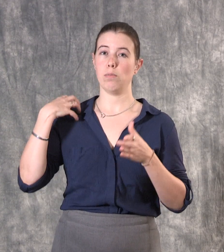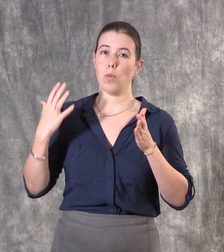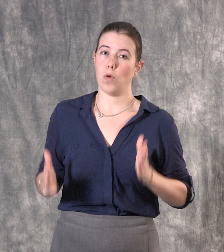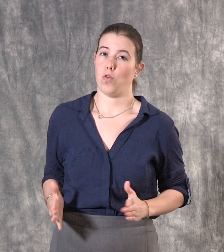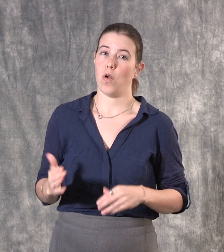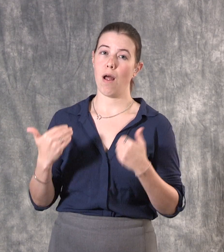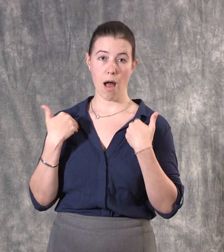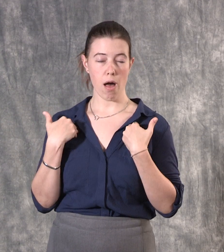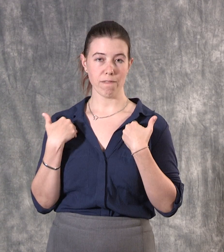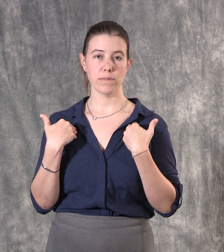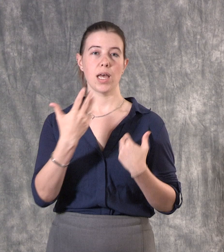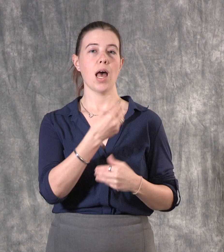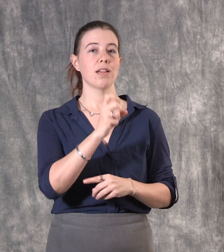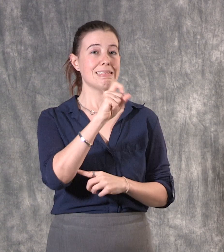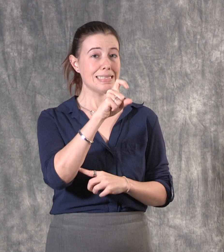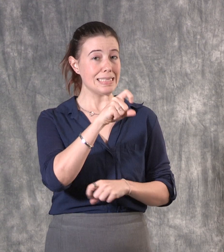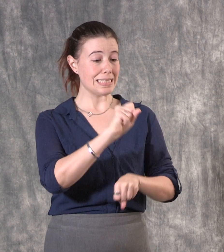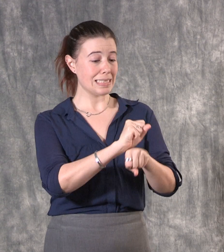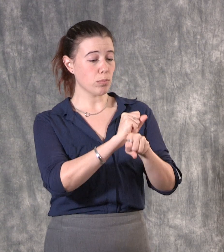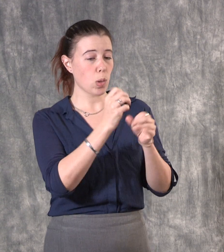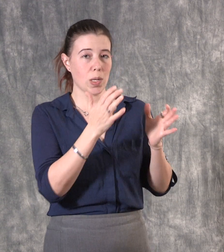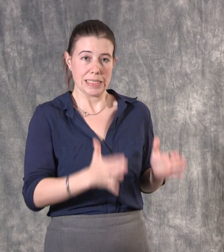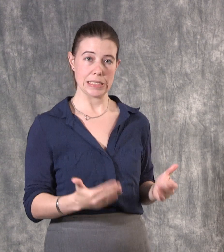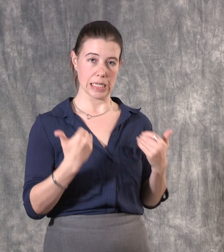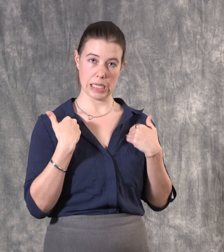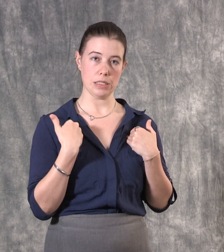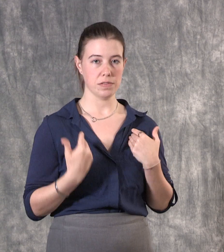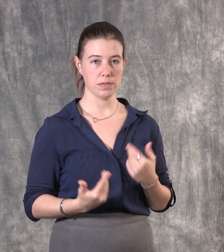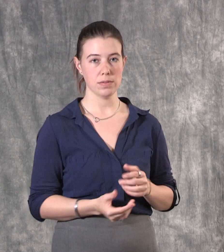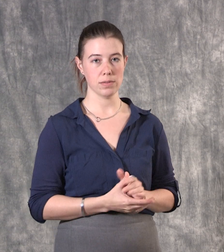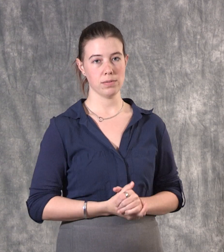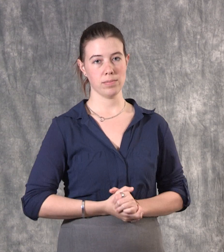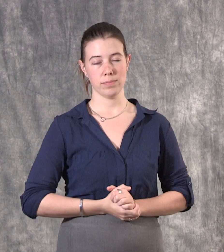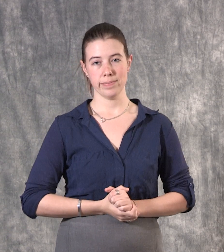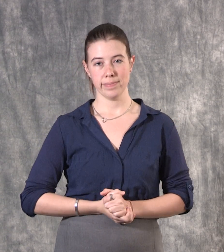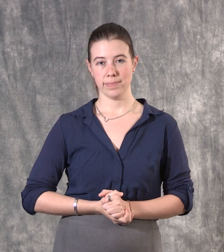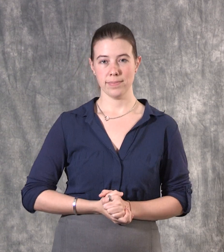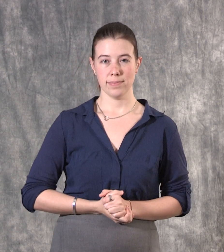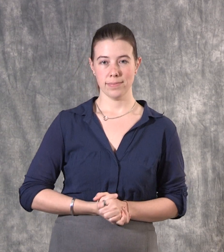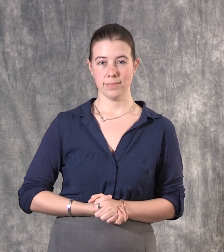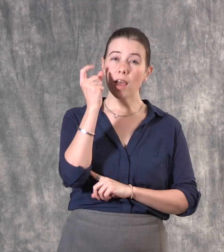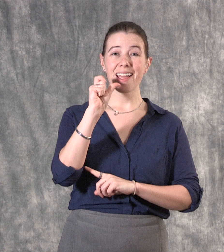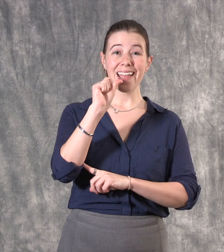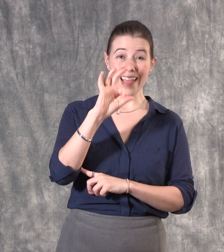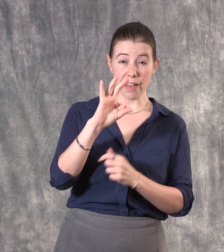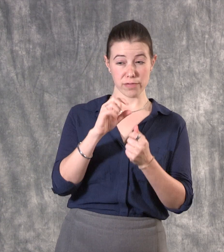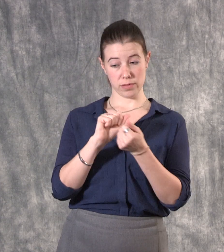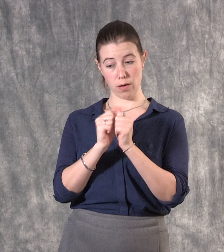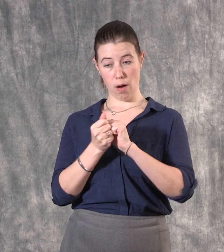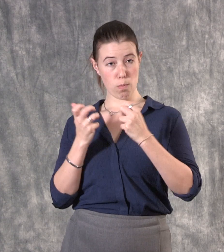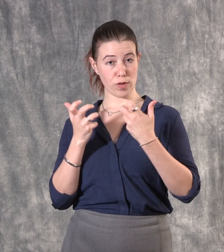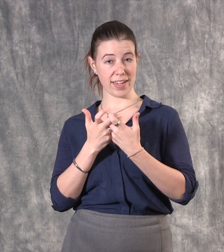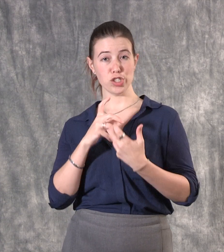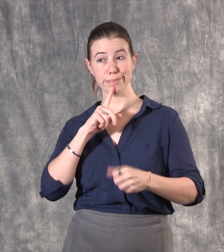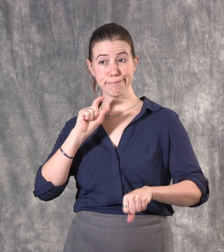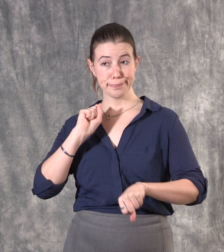resources of the employer and the needs of the employee. Also if an accommodation